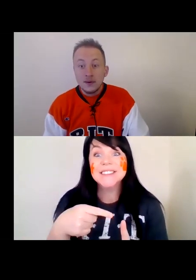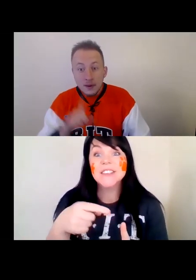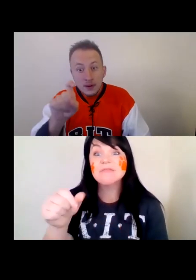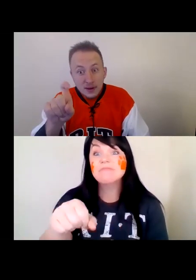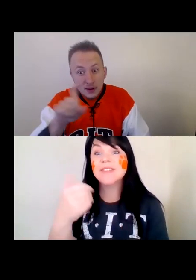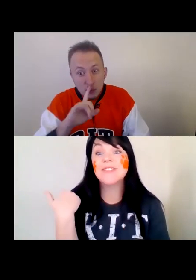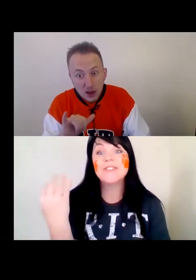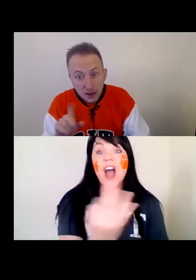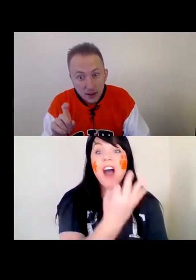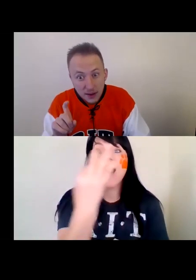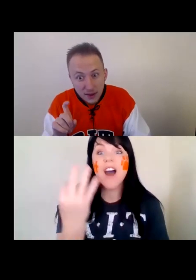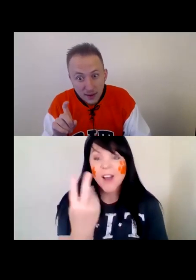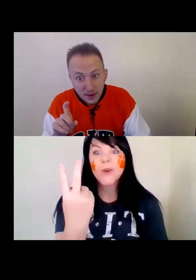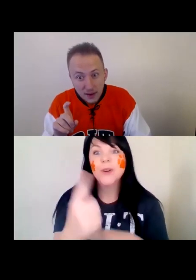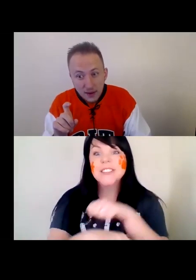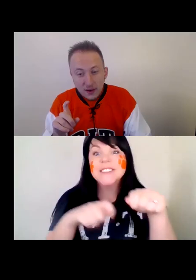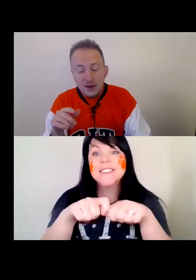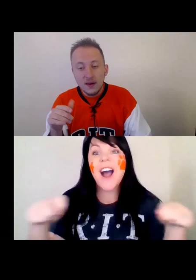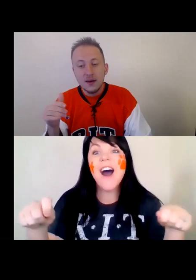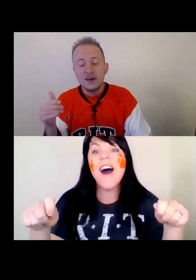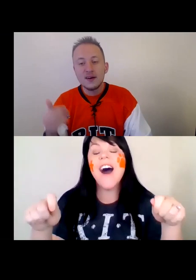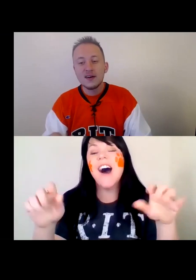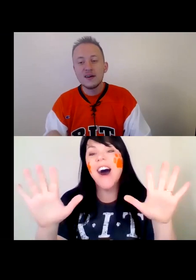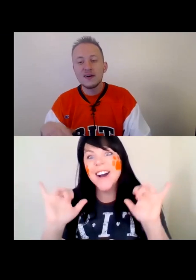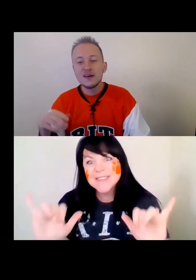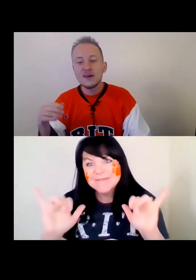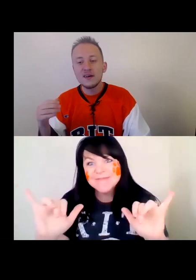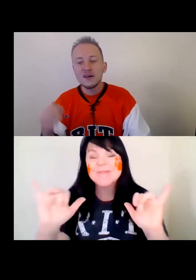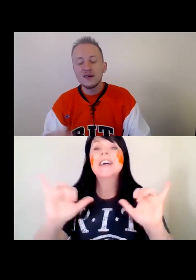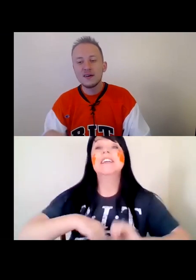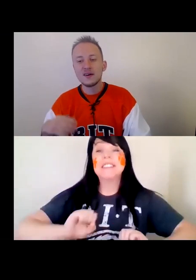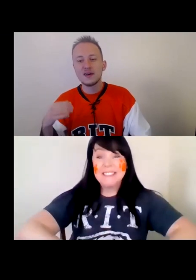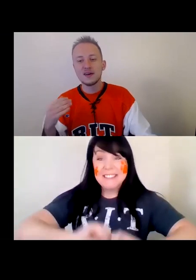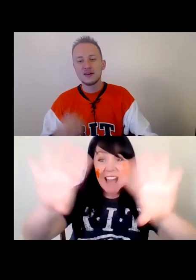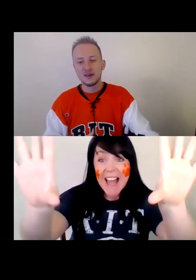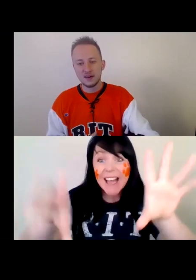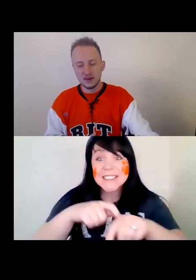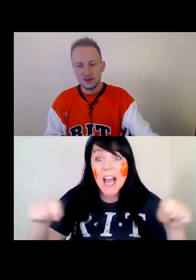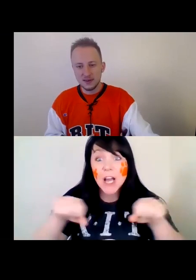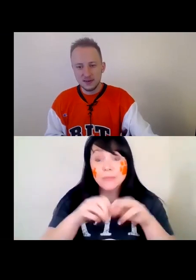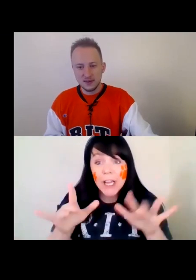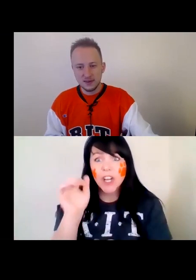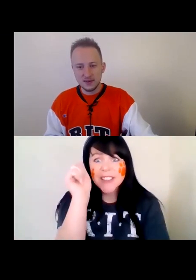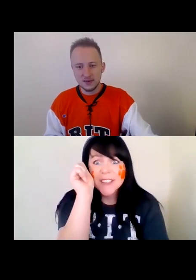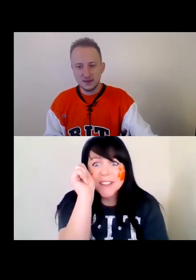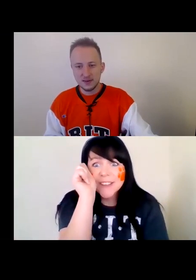Matt: REALLY?! Michelle: We did that this past Friday.